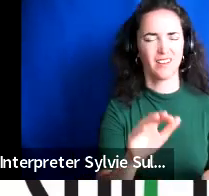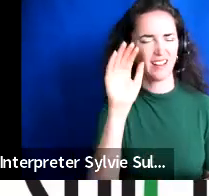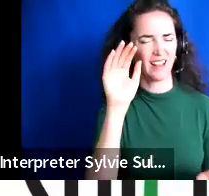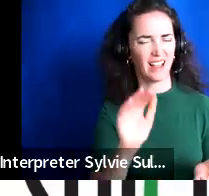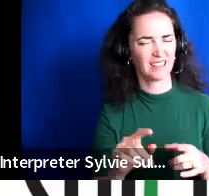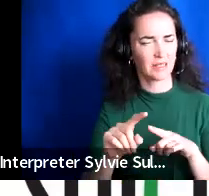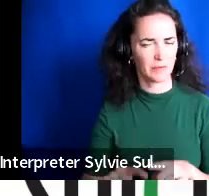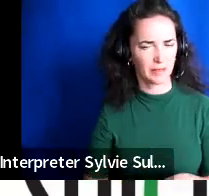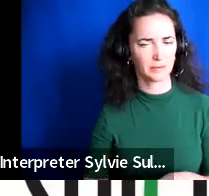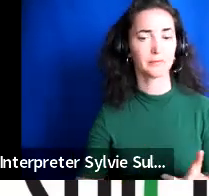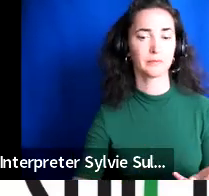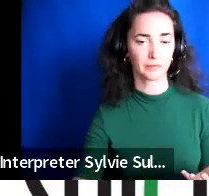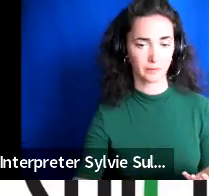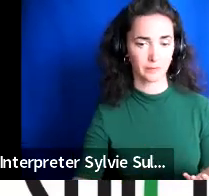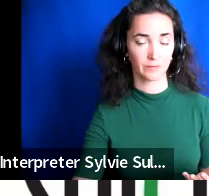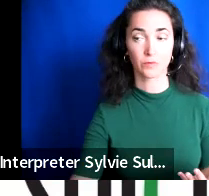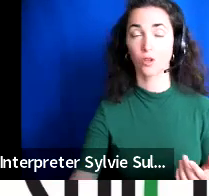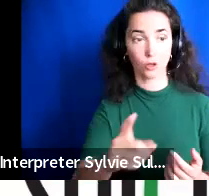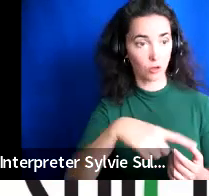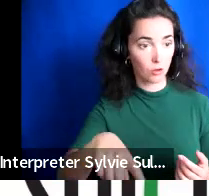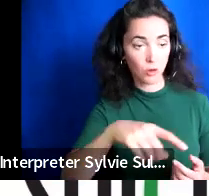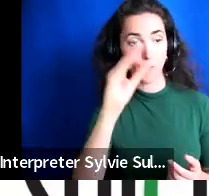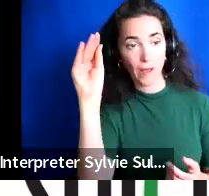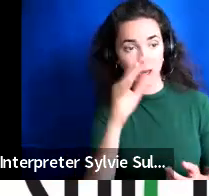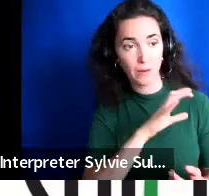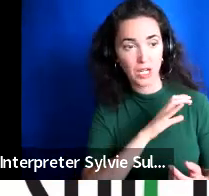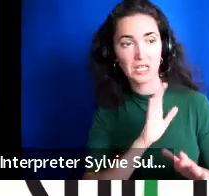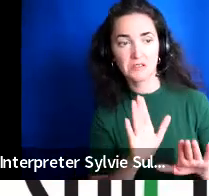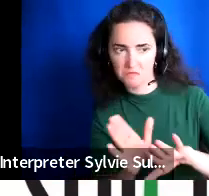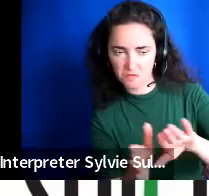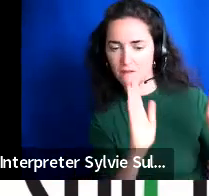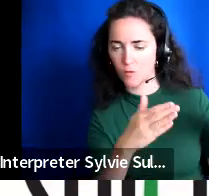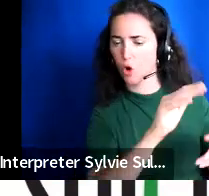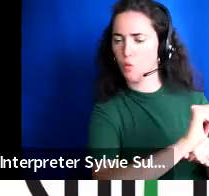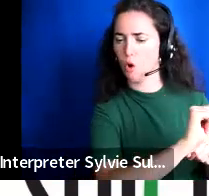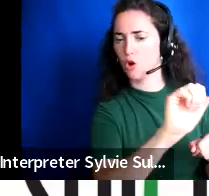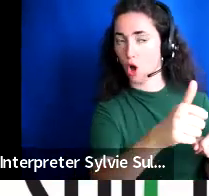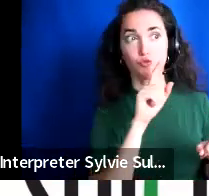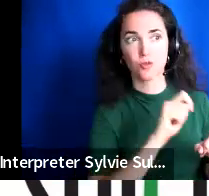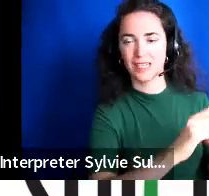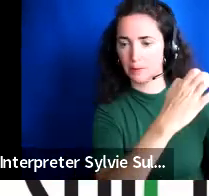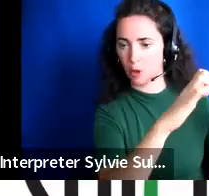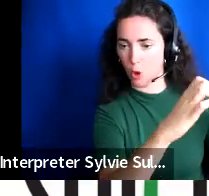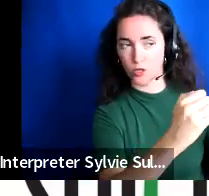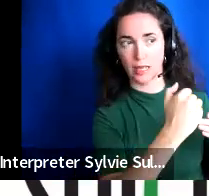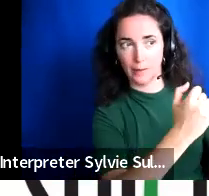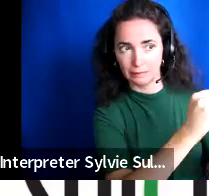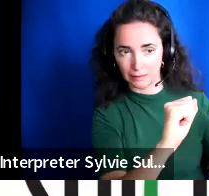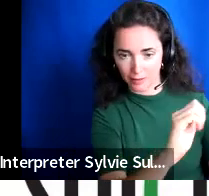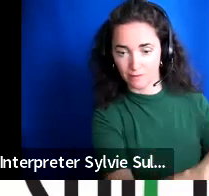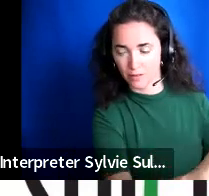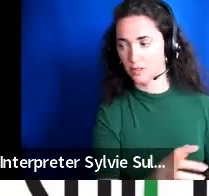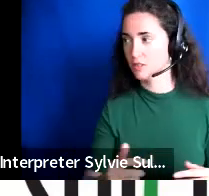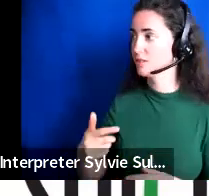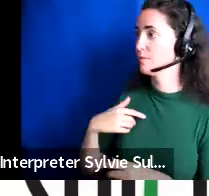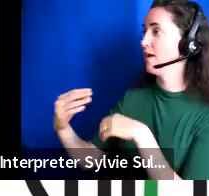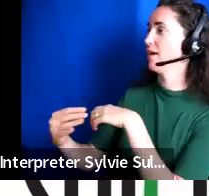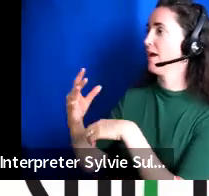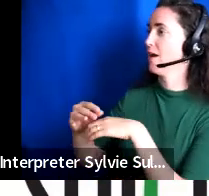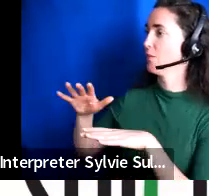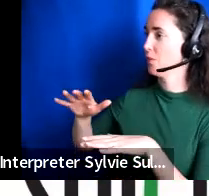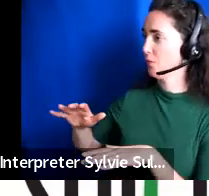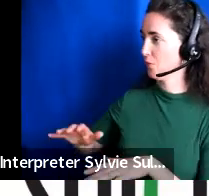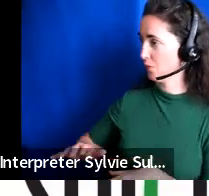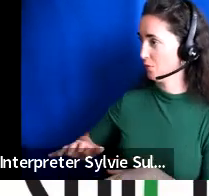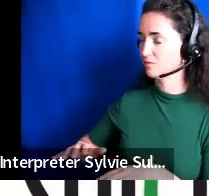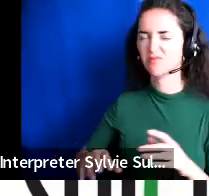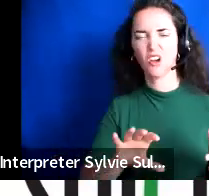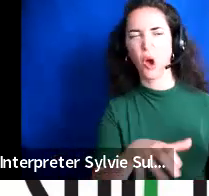So, and they can then use those resources that are needed in other areas where truly is a public safety issue or a public health issue where law, enforcement or public health is needed.